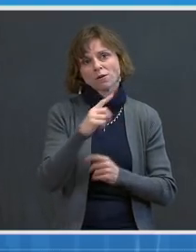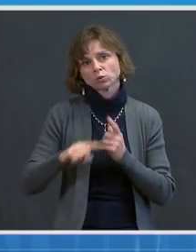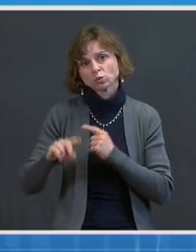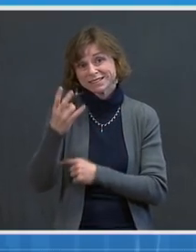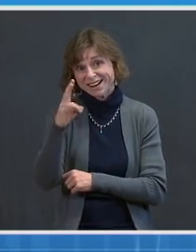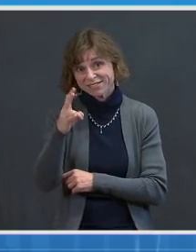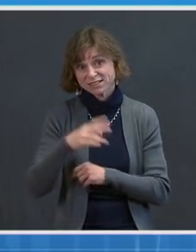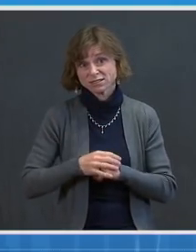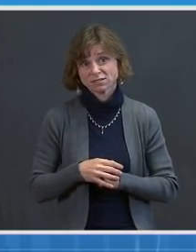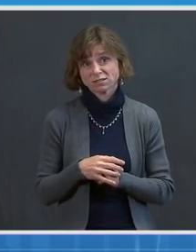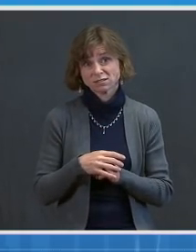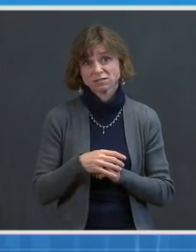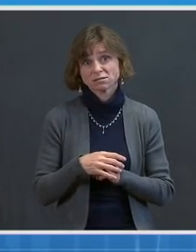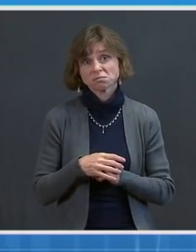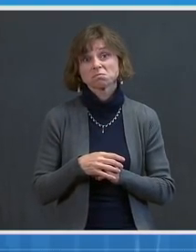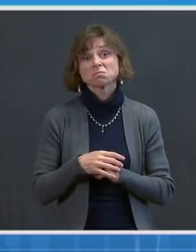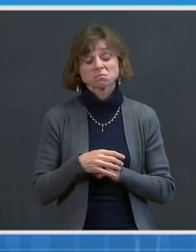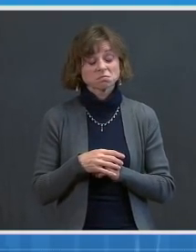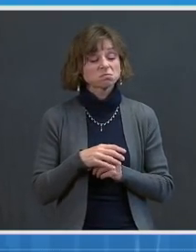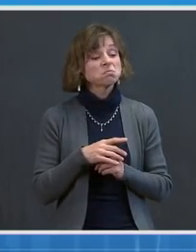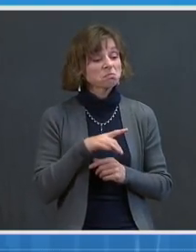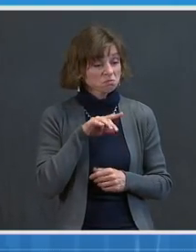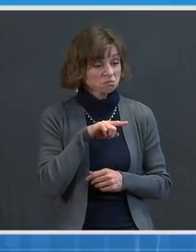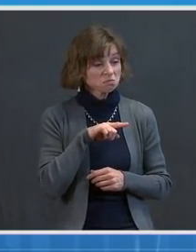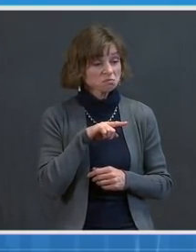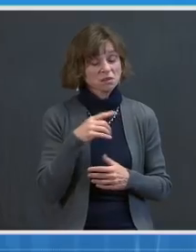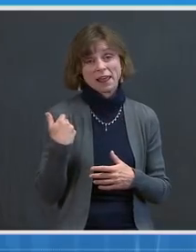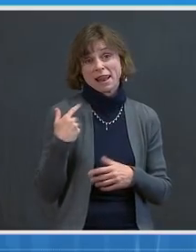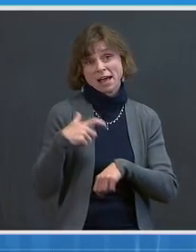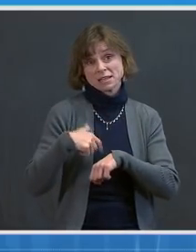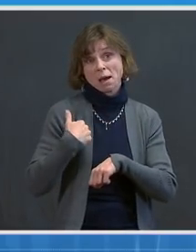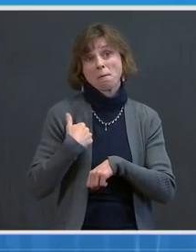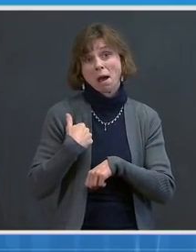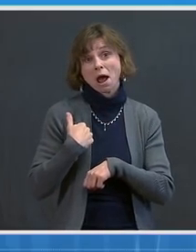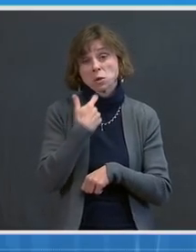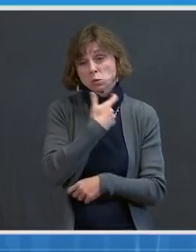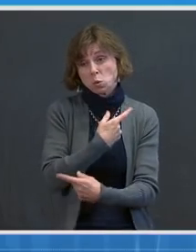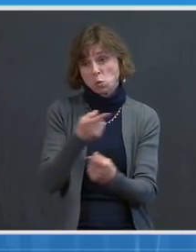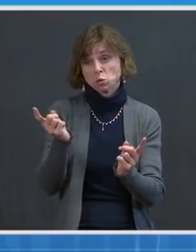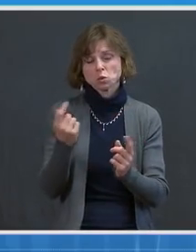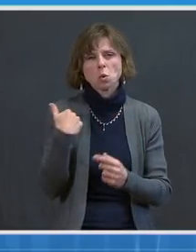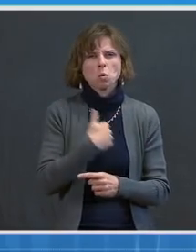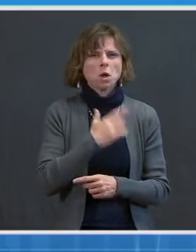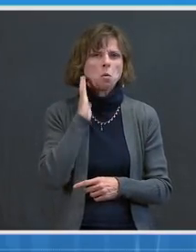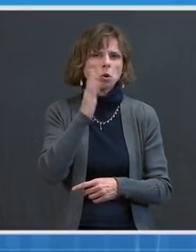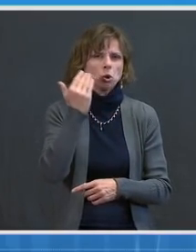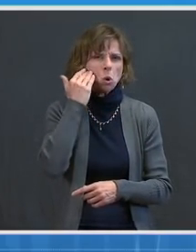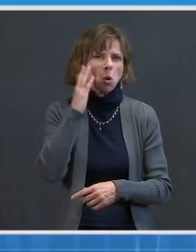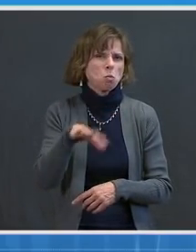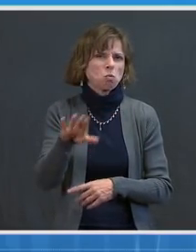This led me to tell you last time that we would know, likely by the beginning of the fall,